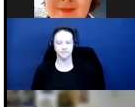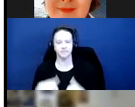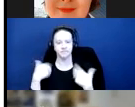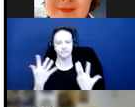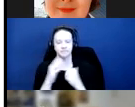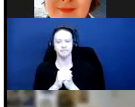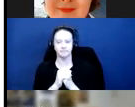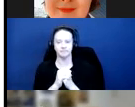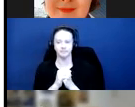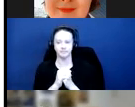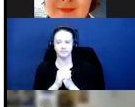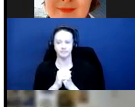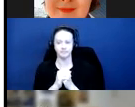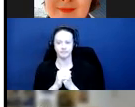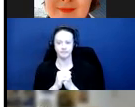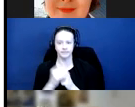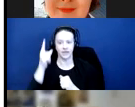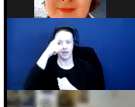Because we started talking about background checks,